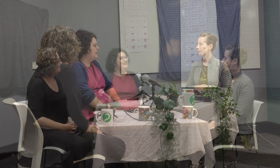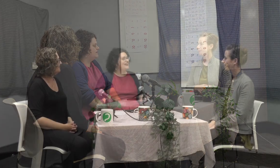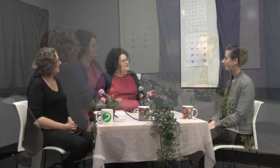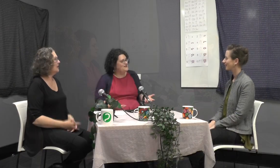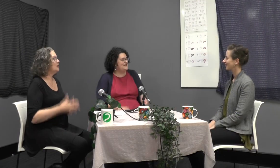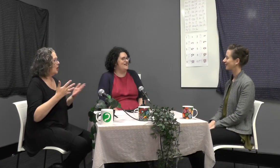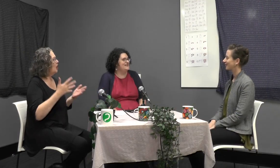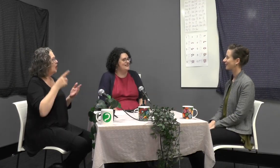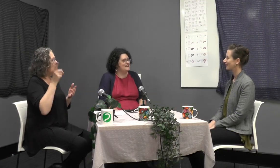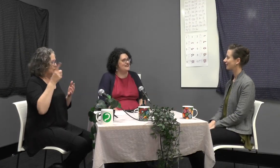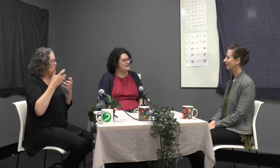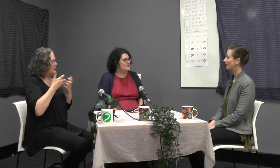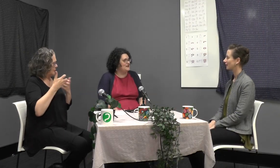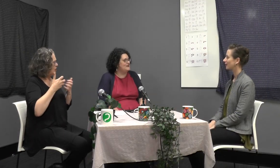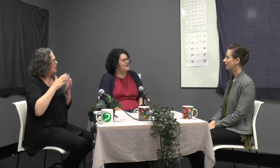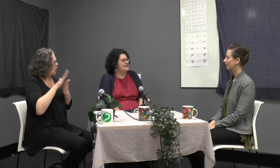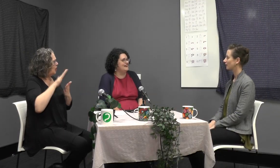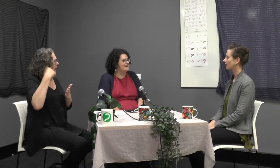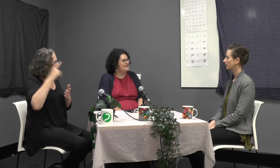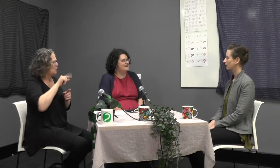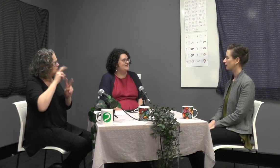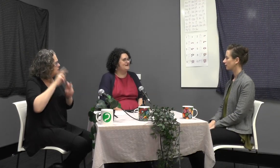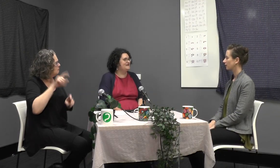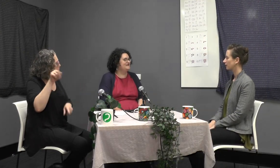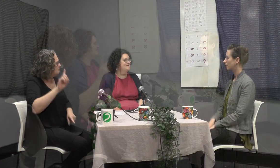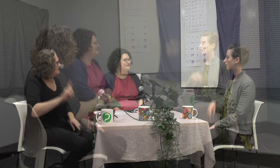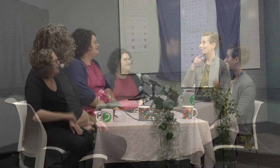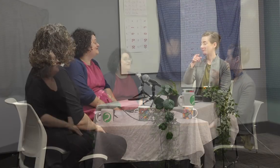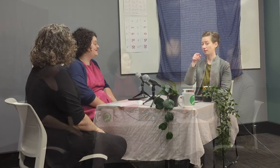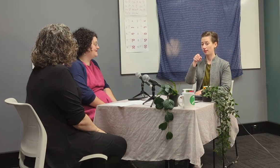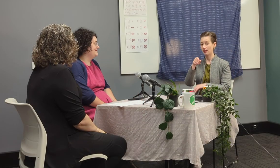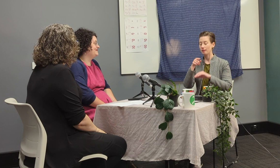What did you look into there?